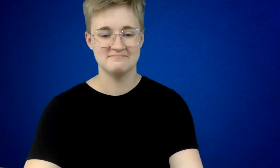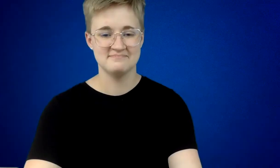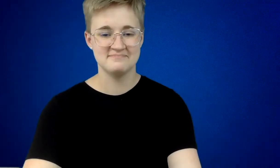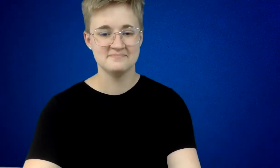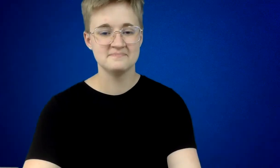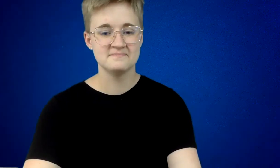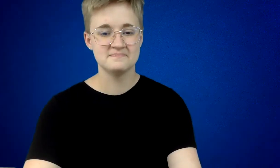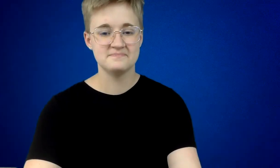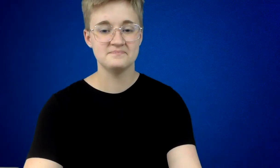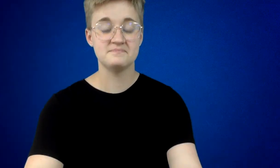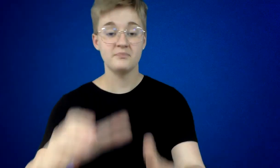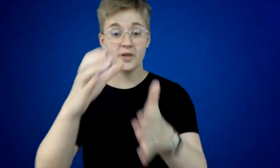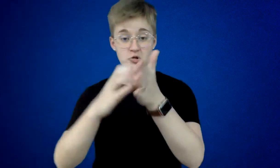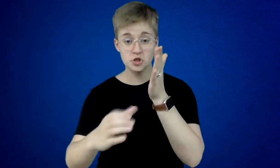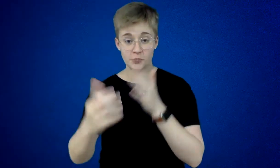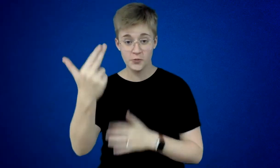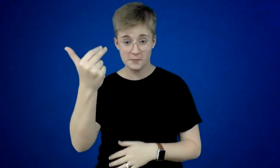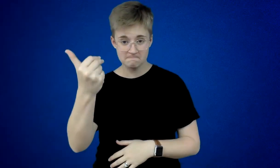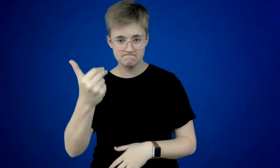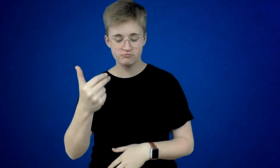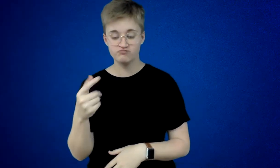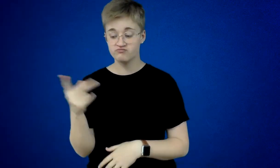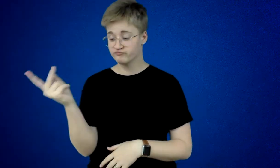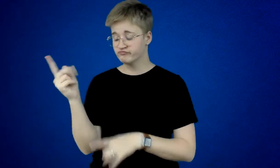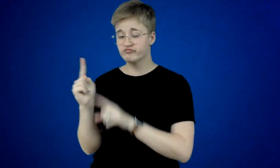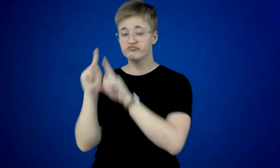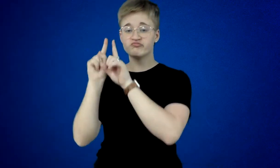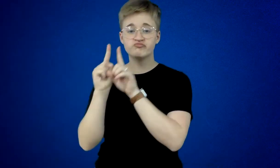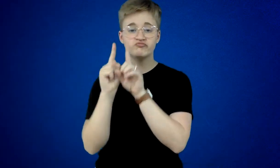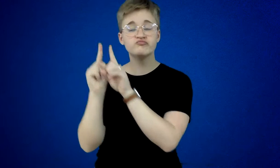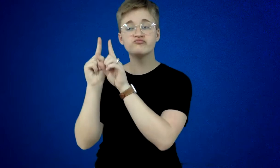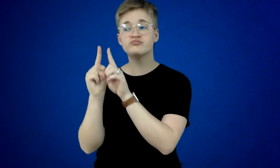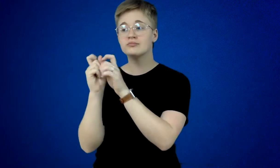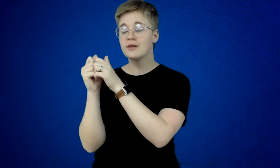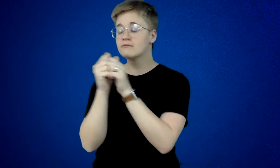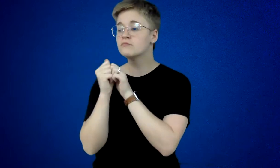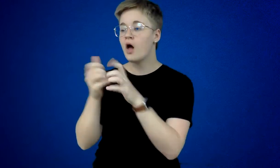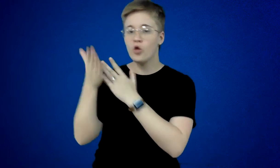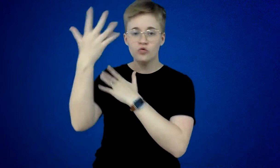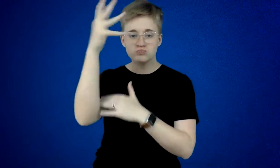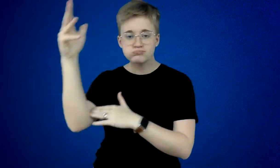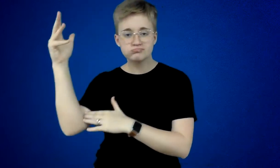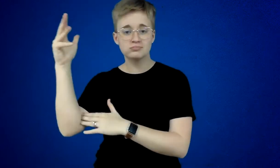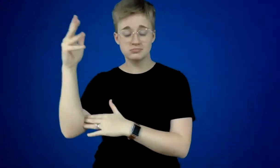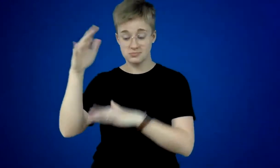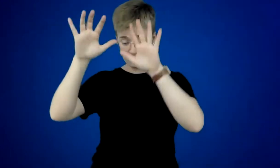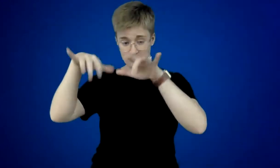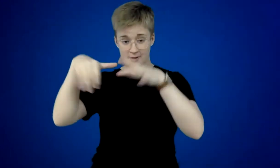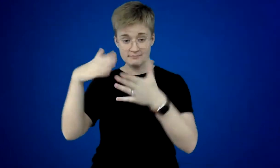Chapter Thirteen They walked together through the scrub. The rain had stopped, but the whole world was wet.